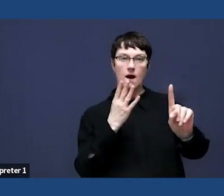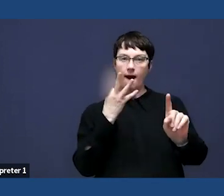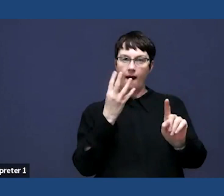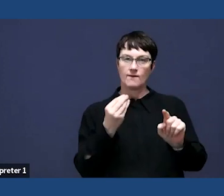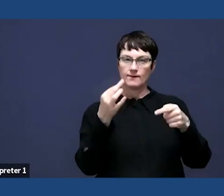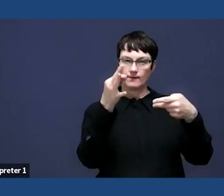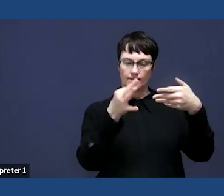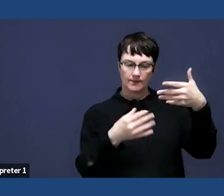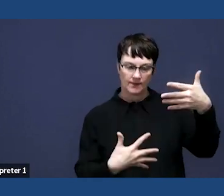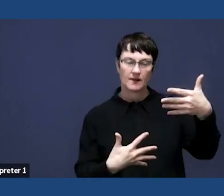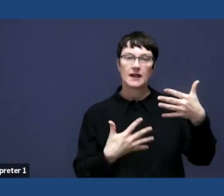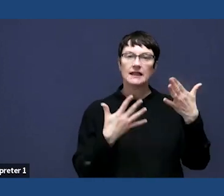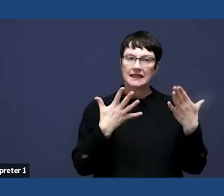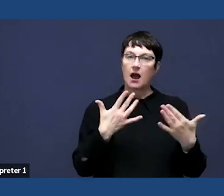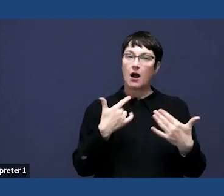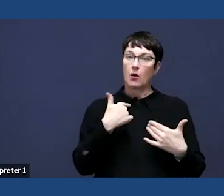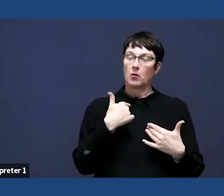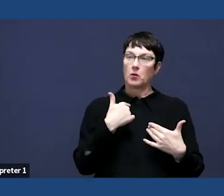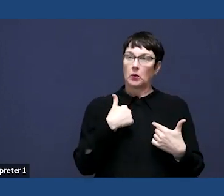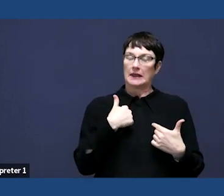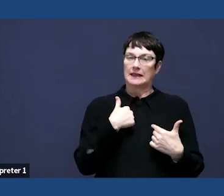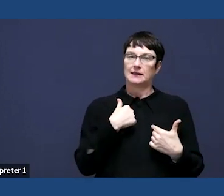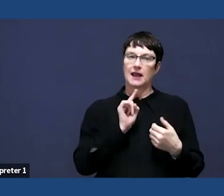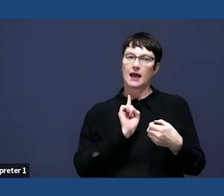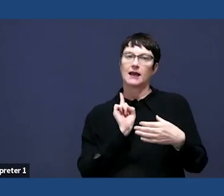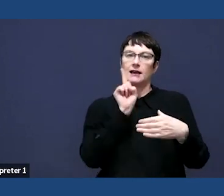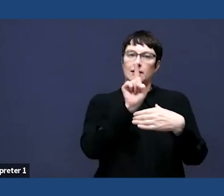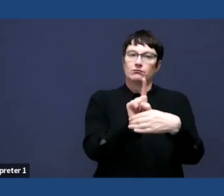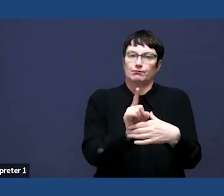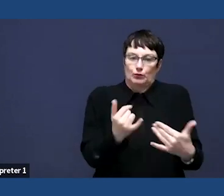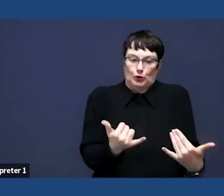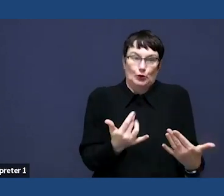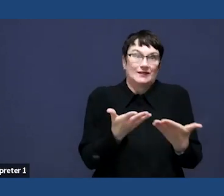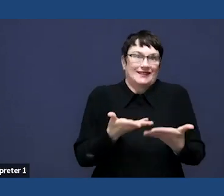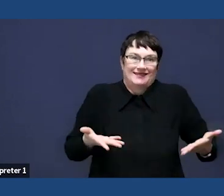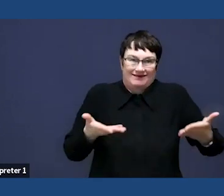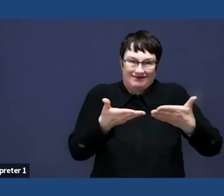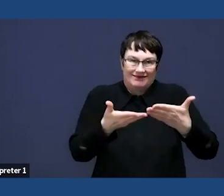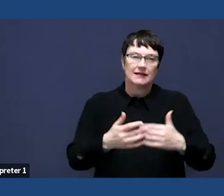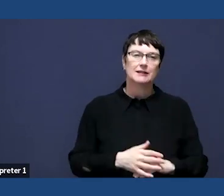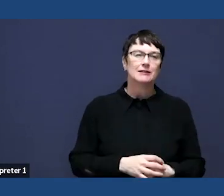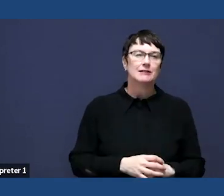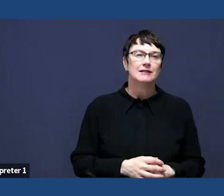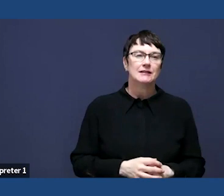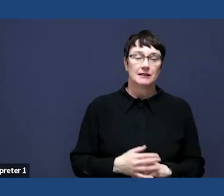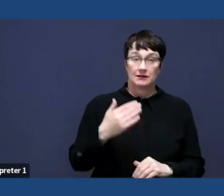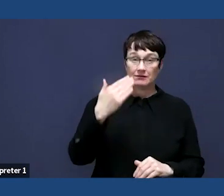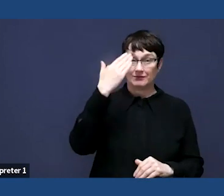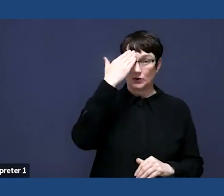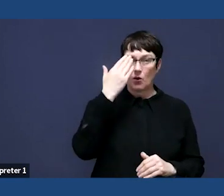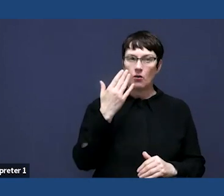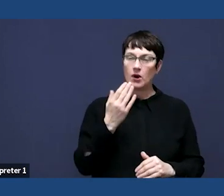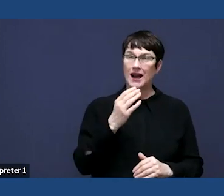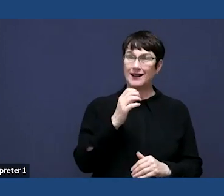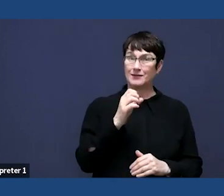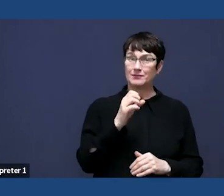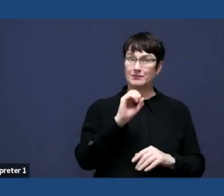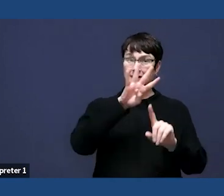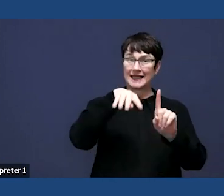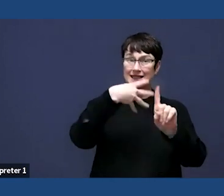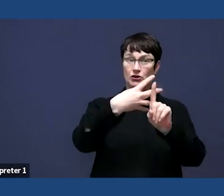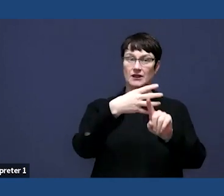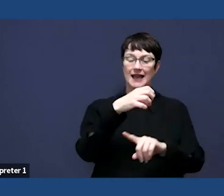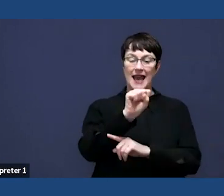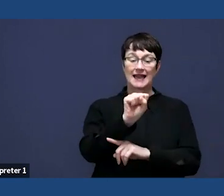I was just looking at -- there are like six SDG goals that really apply to the topic that